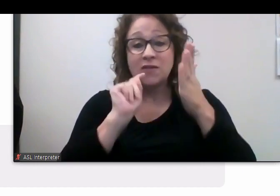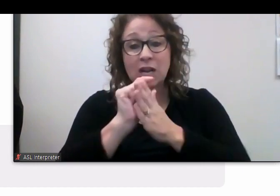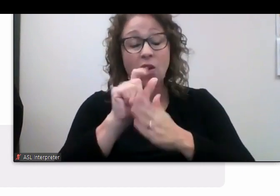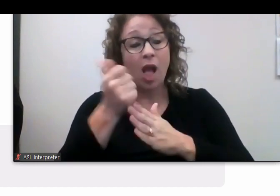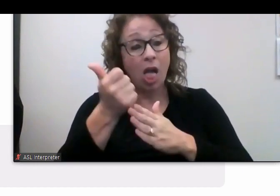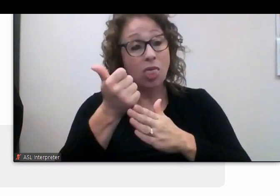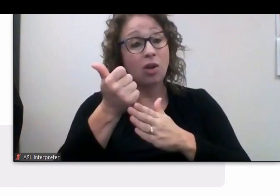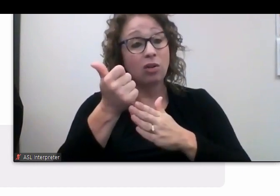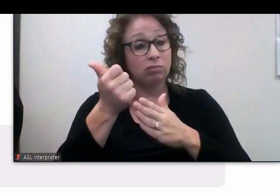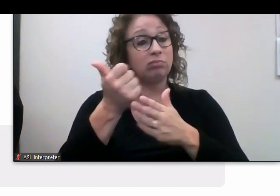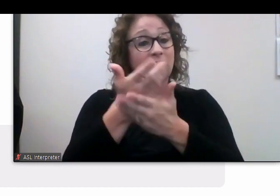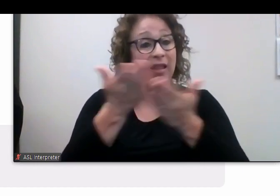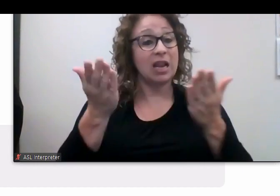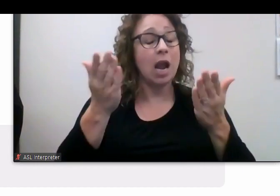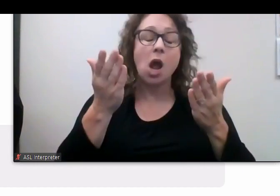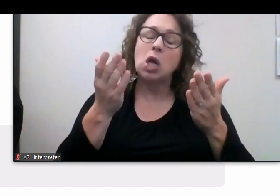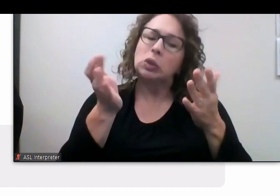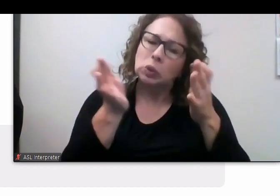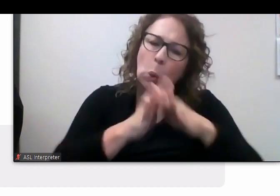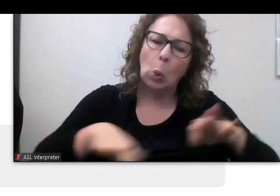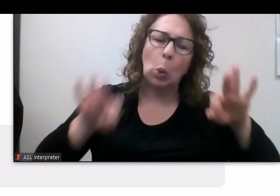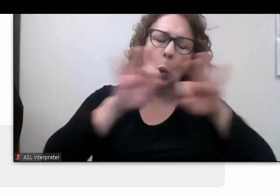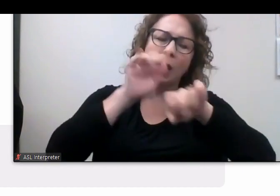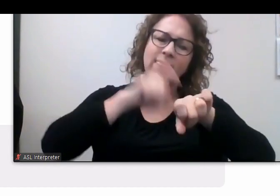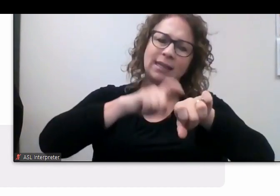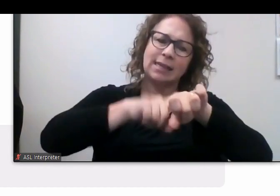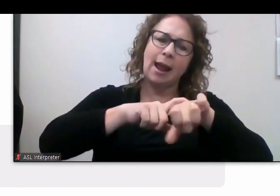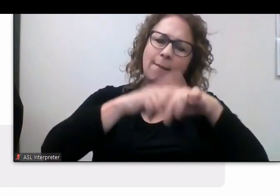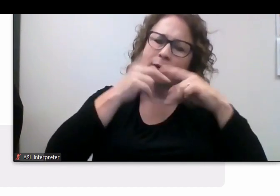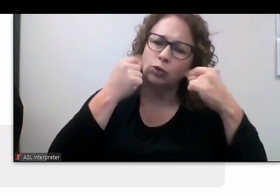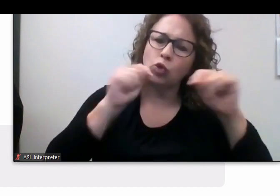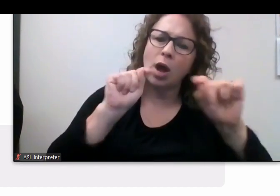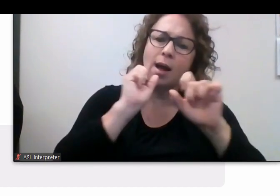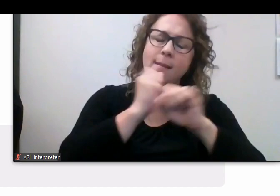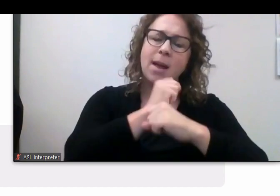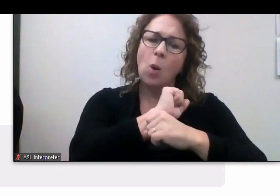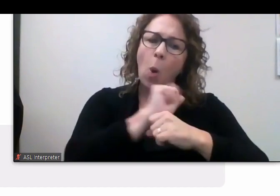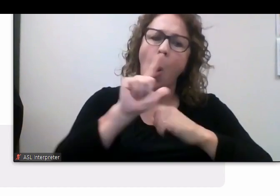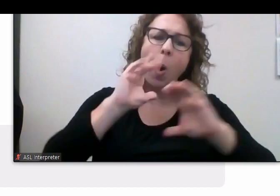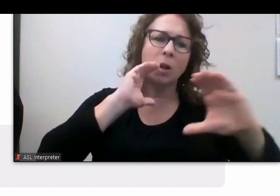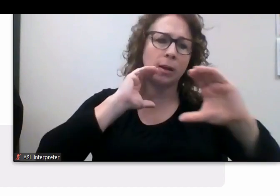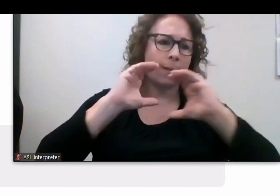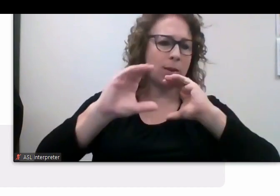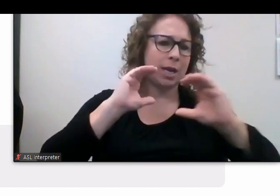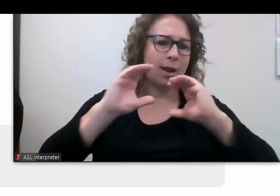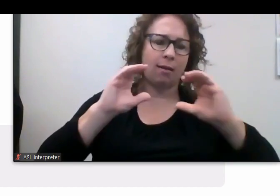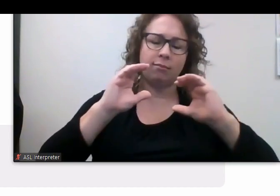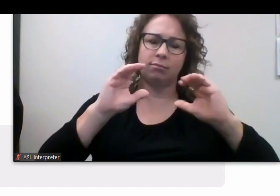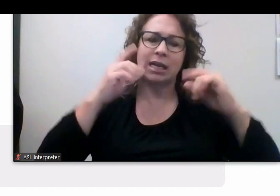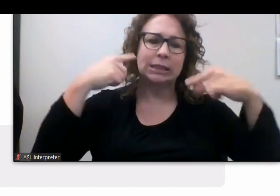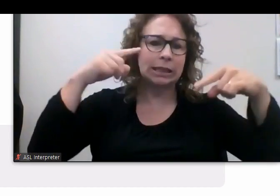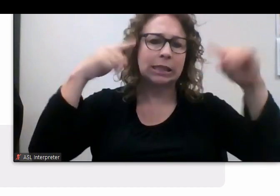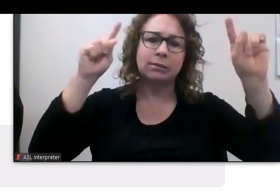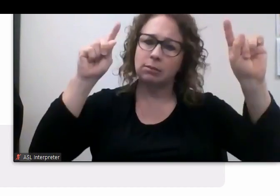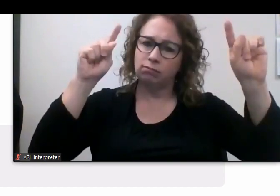it's worth the extra time and effort to make all of your communications as accessible as possible.